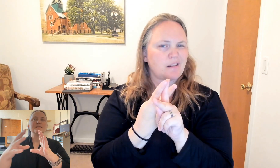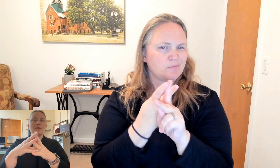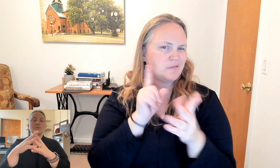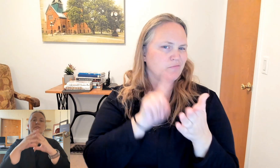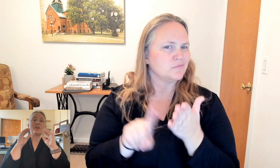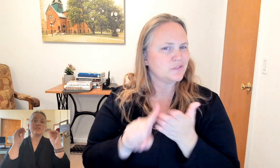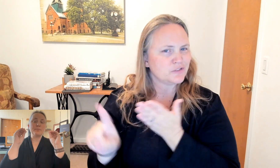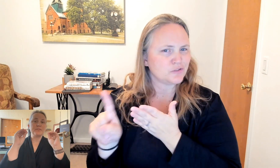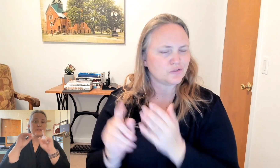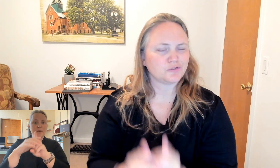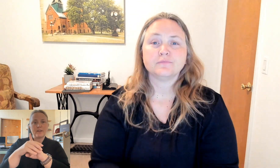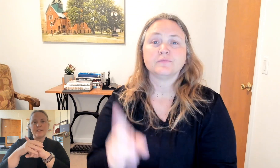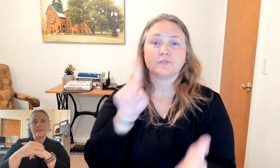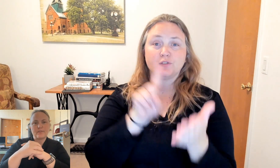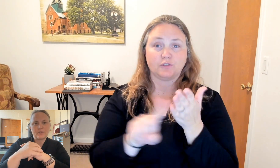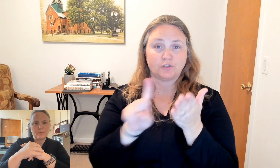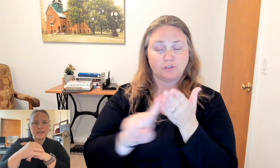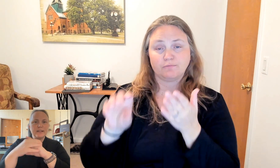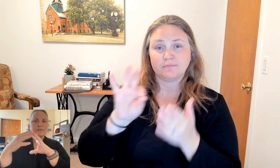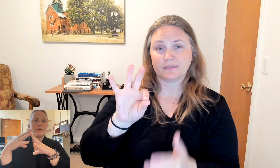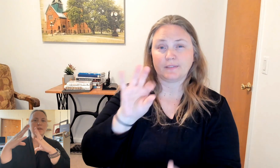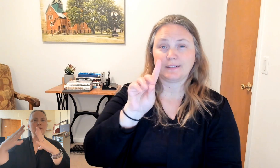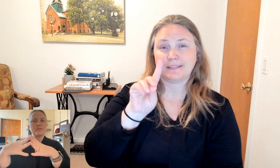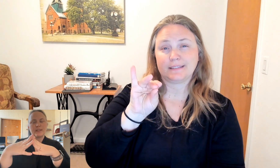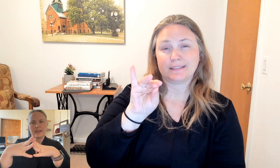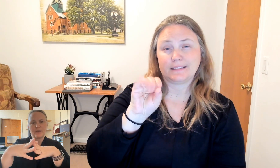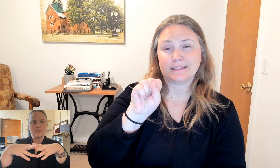So scholarship of discovery is the first one and it's what we usually think of